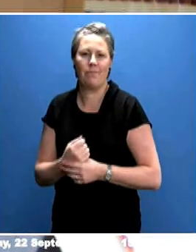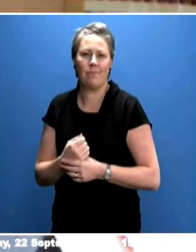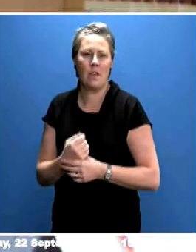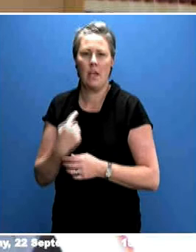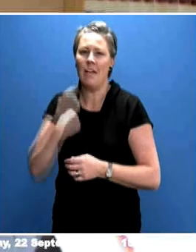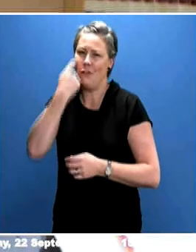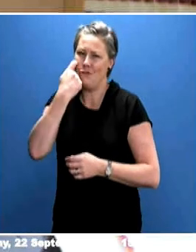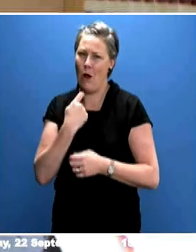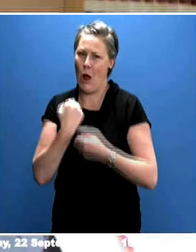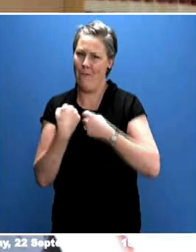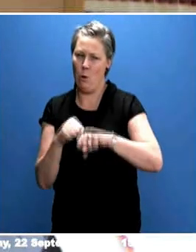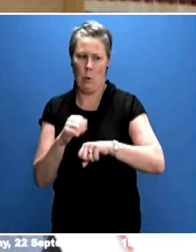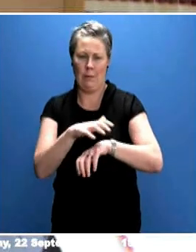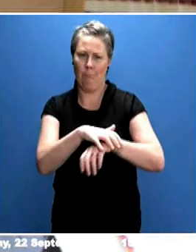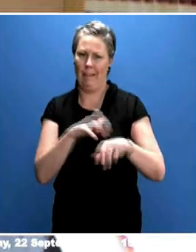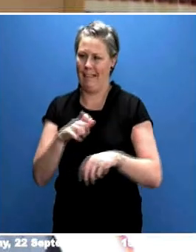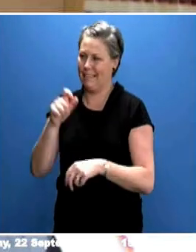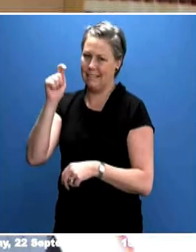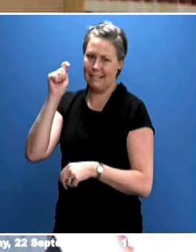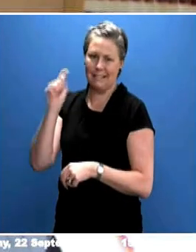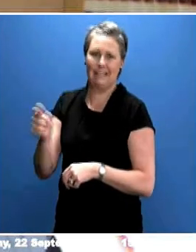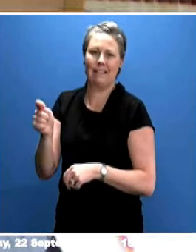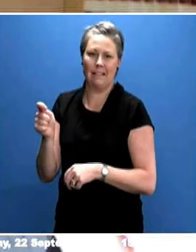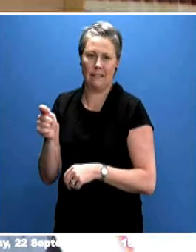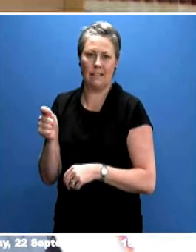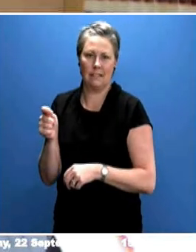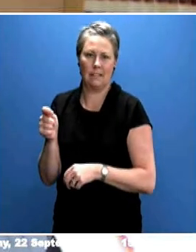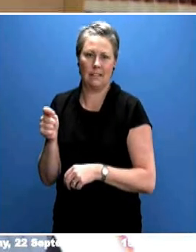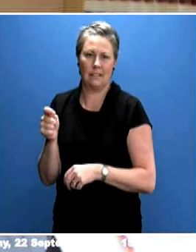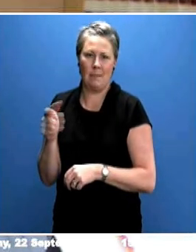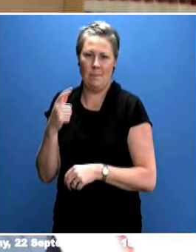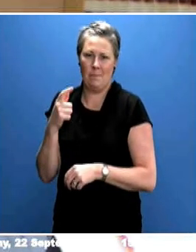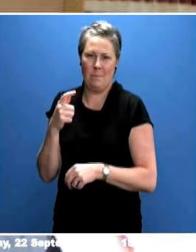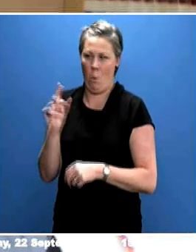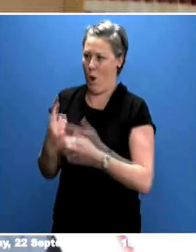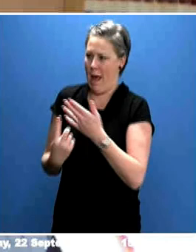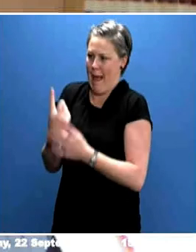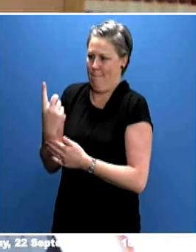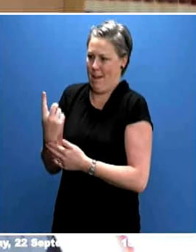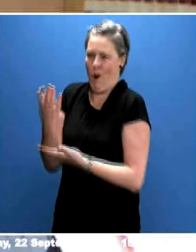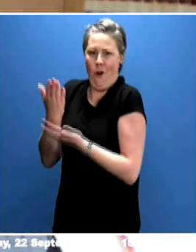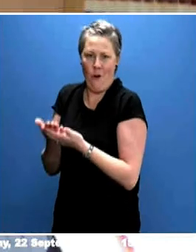have children charged for things that happen at the Centre or even in our residential care.